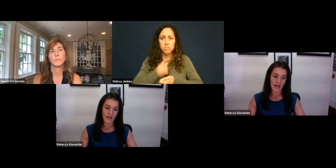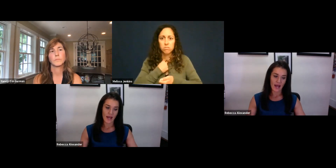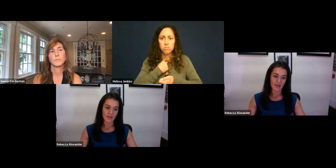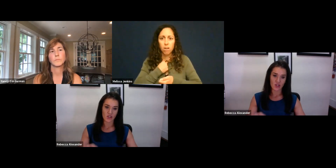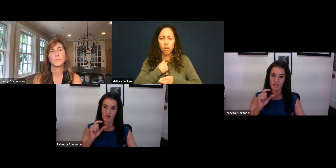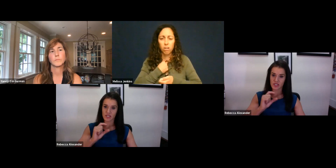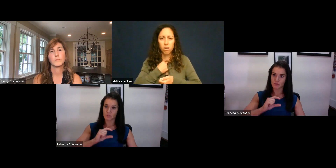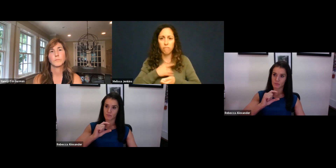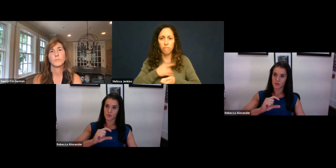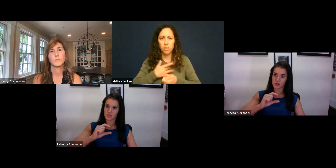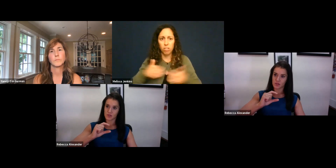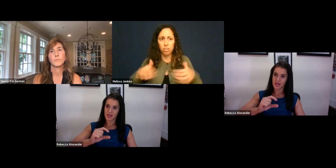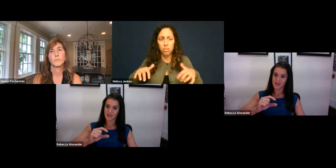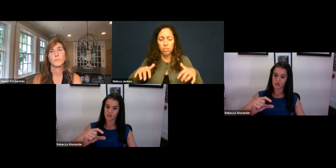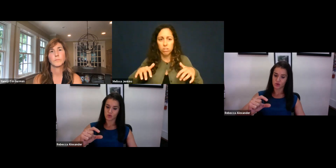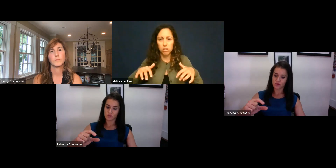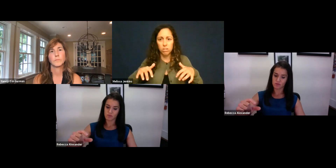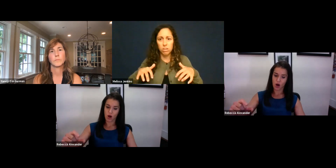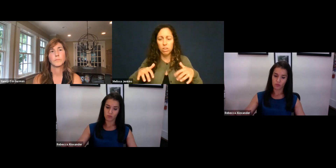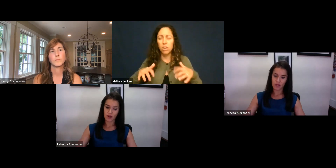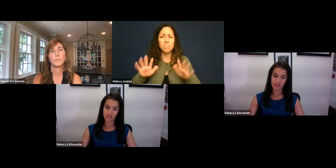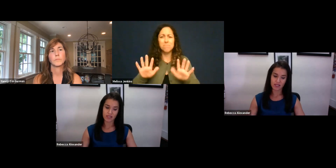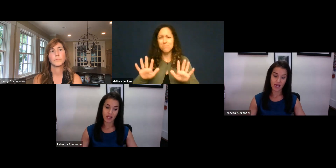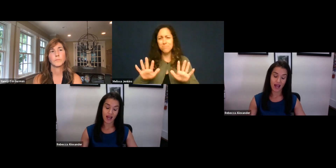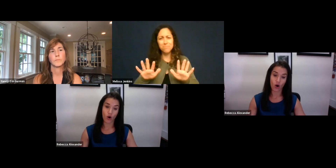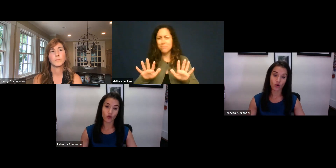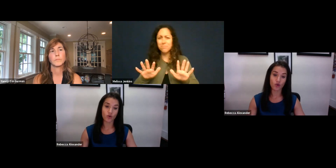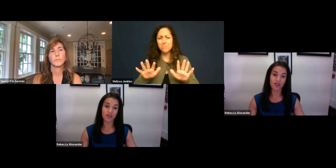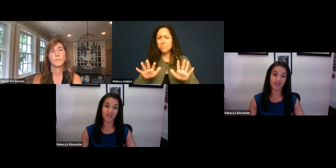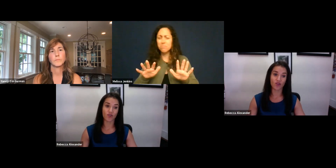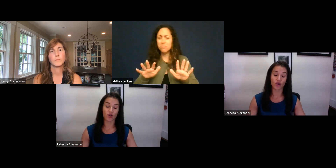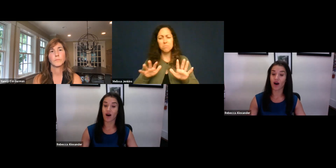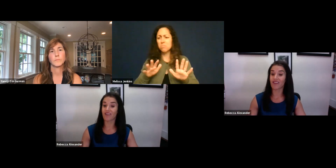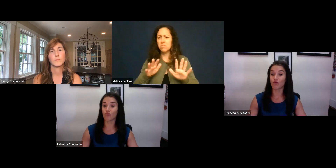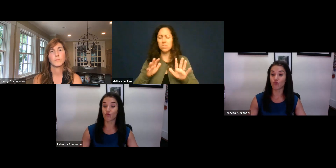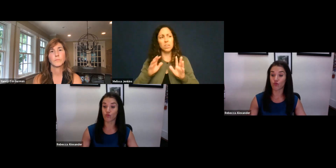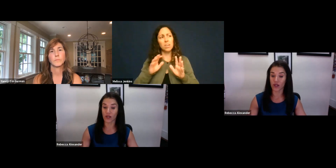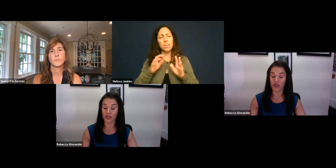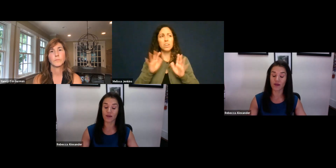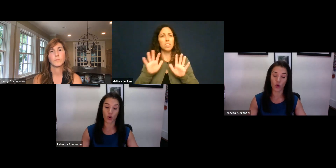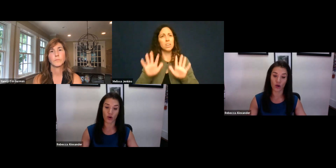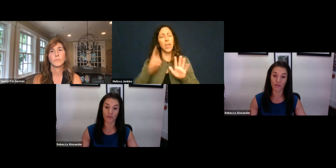And I think you need you to take it in sort of smaller pieces. I also think that there are a lot of really important